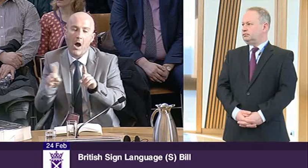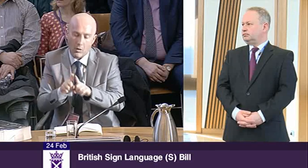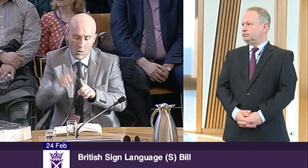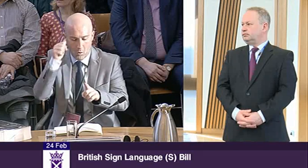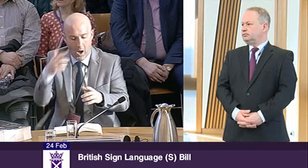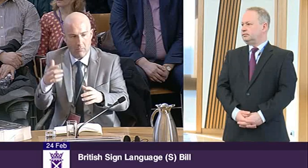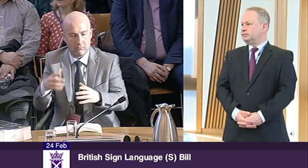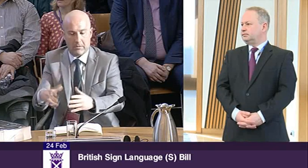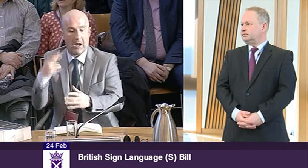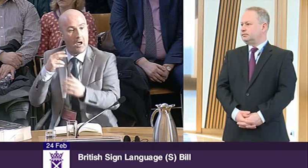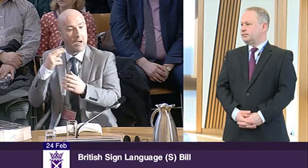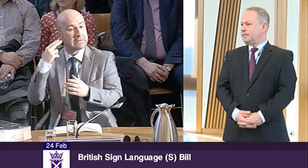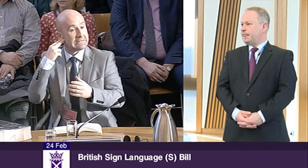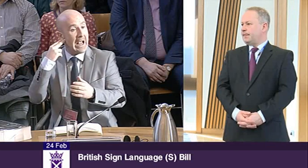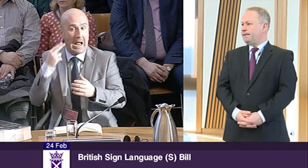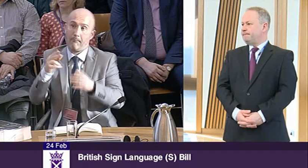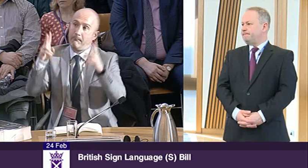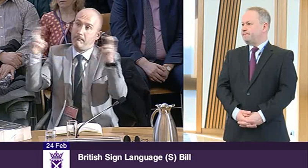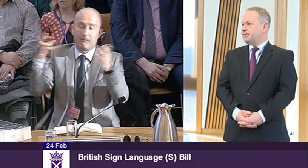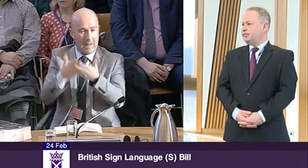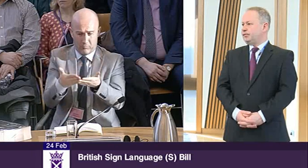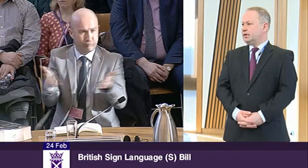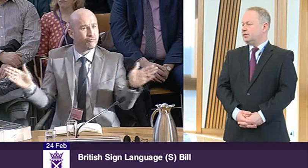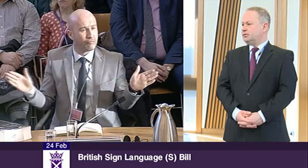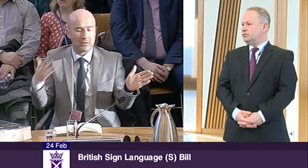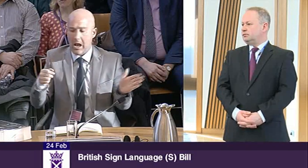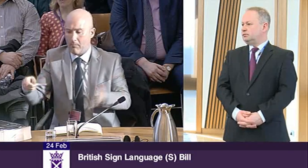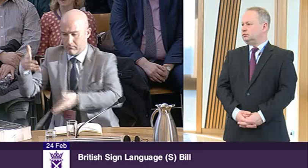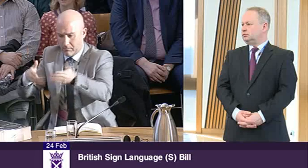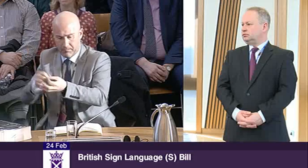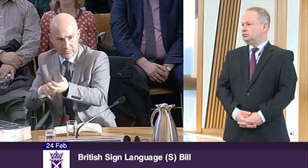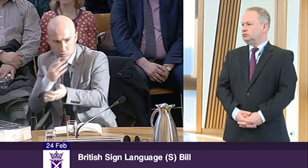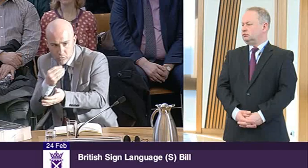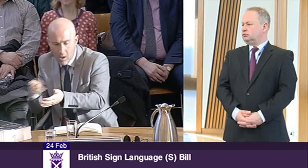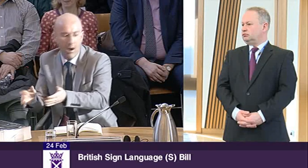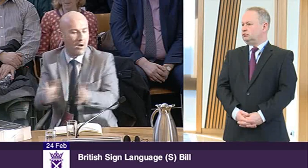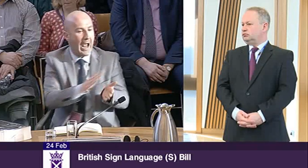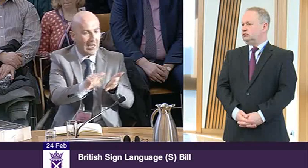maybe not advised to do so.